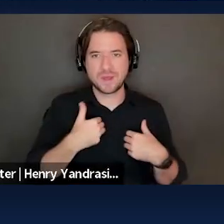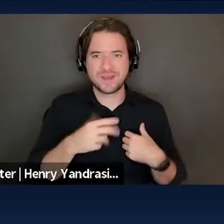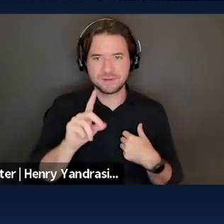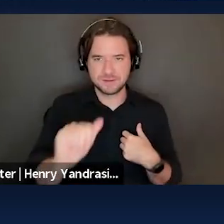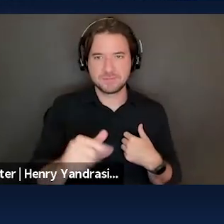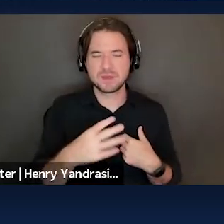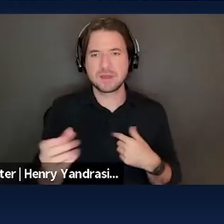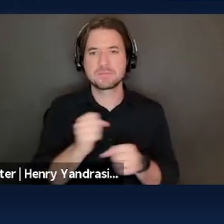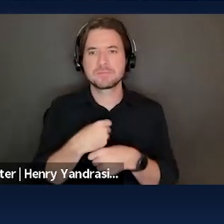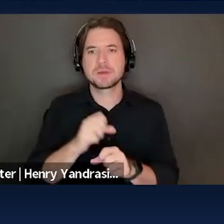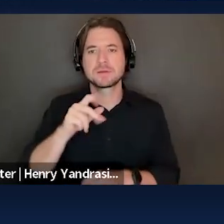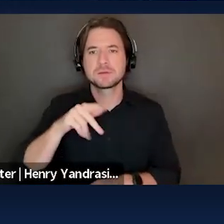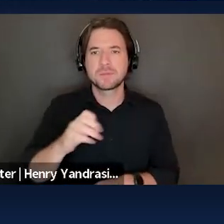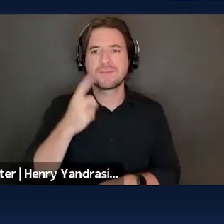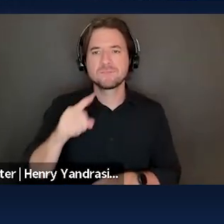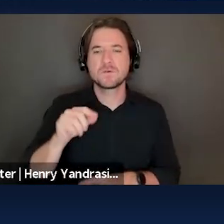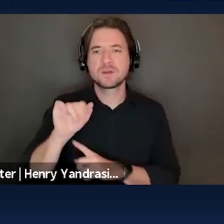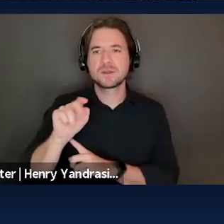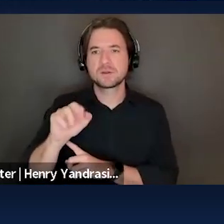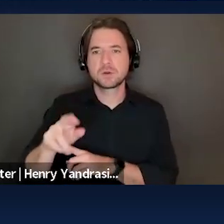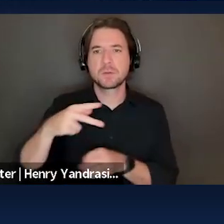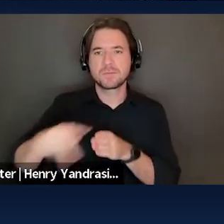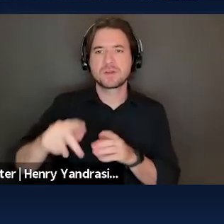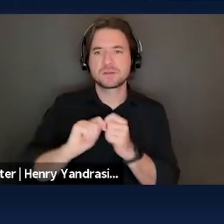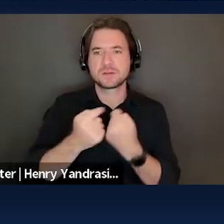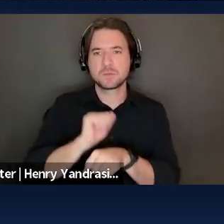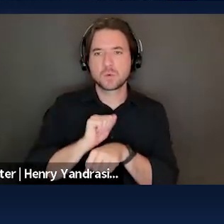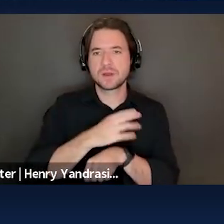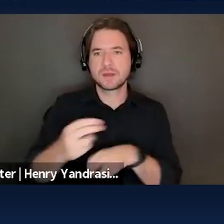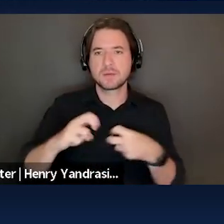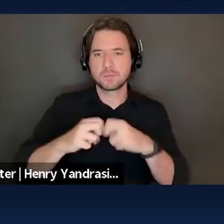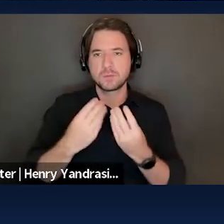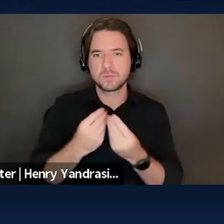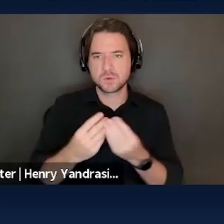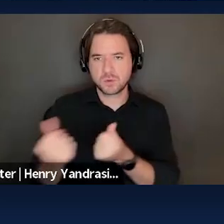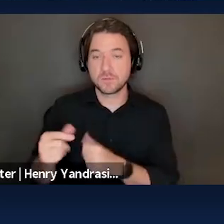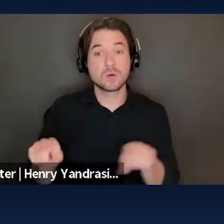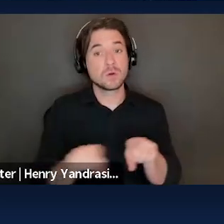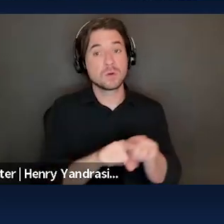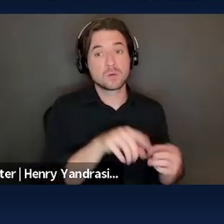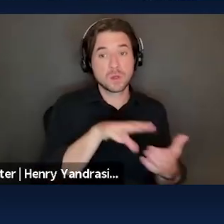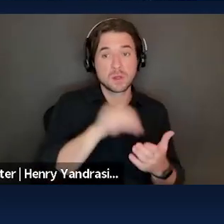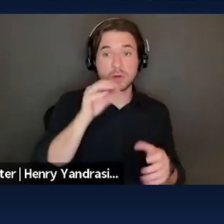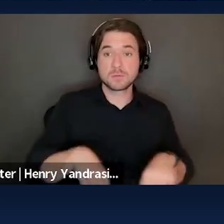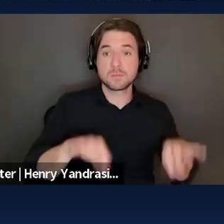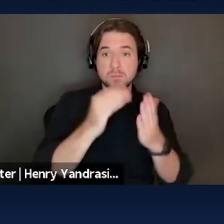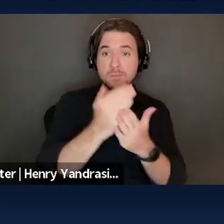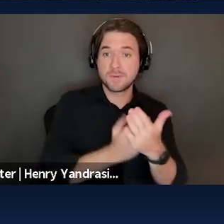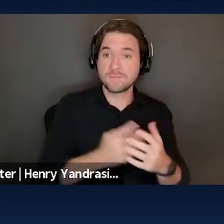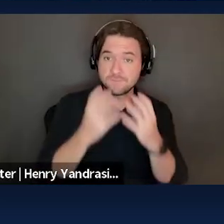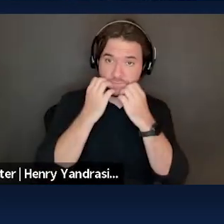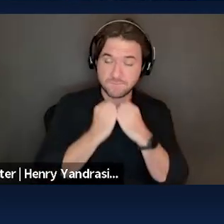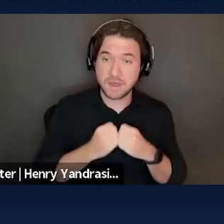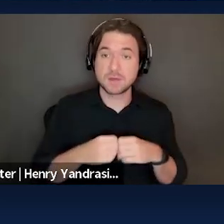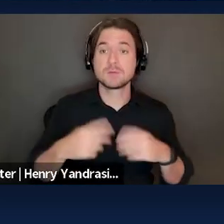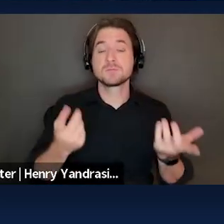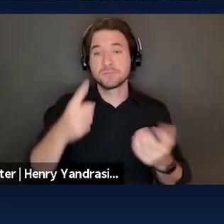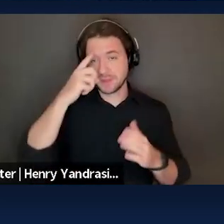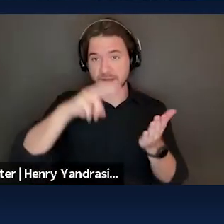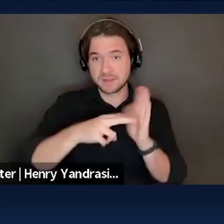And creating a space for interprofessional teamwork and problem solving. We also learned some important lessons, the value of intentional team building before our client sessions.